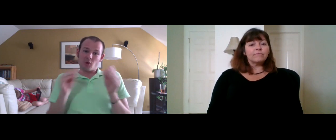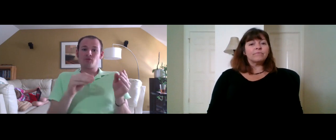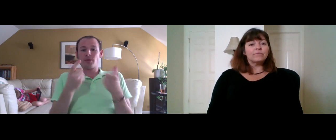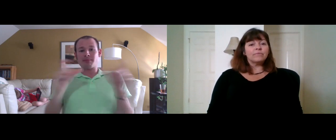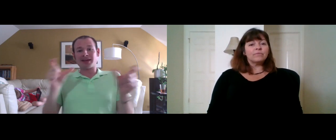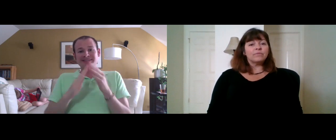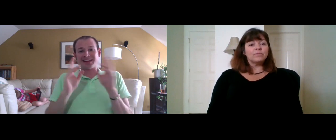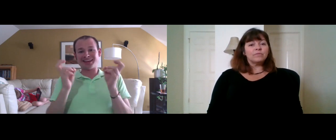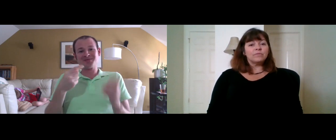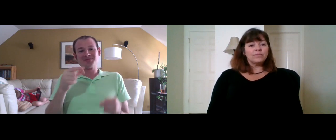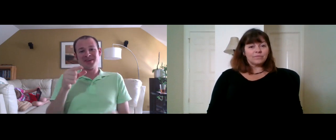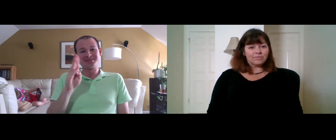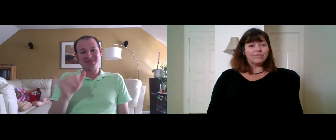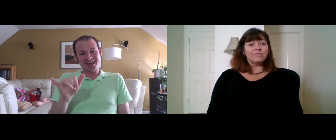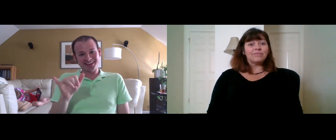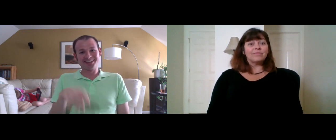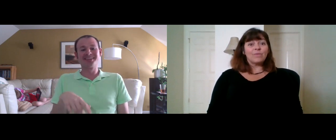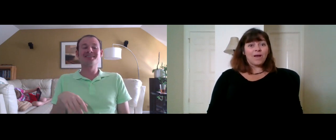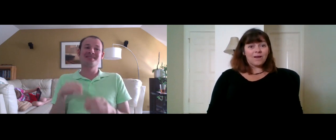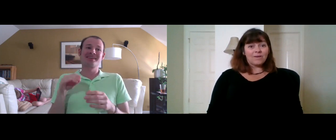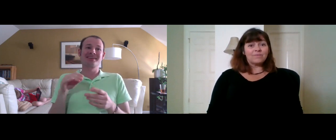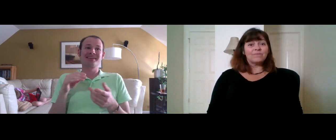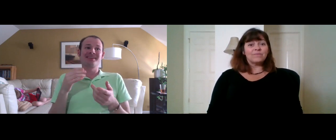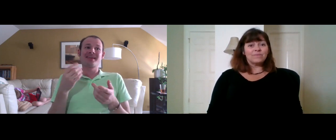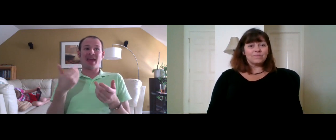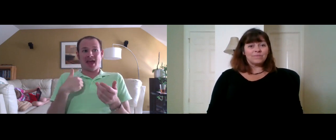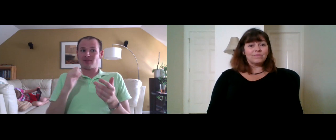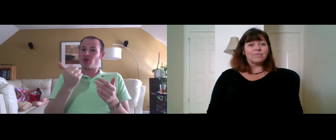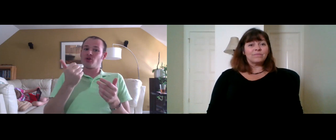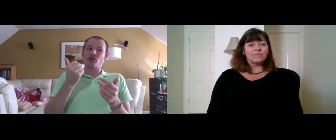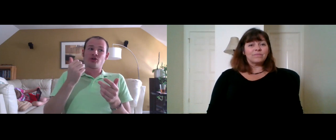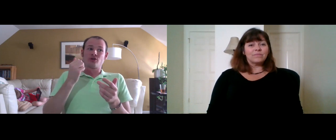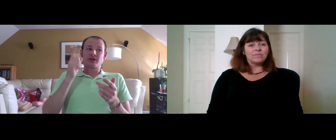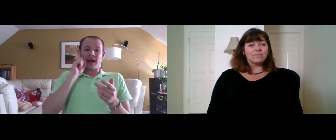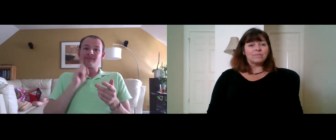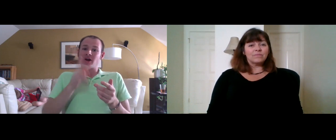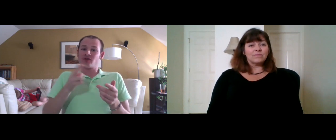to a big city that had other deaf and hard of hearing families